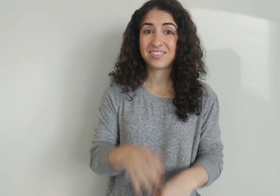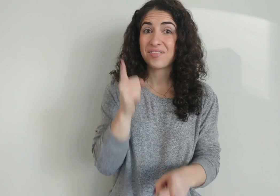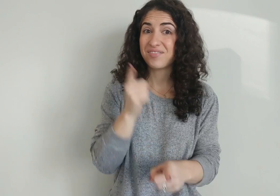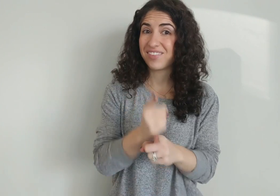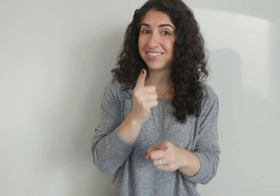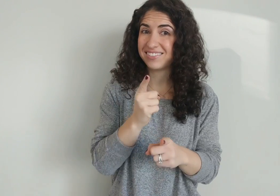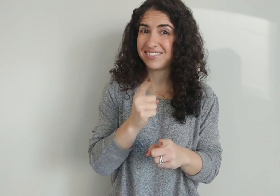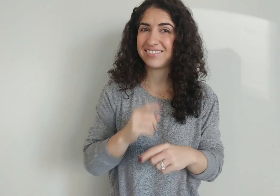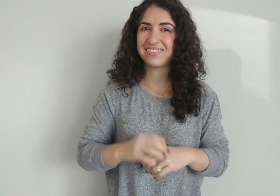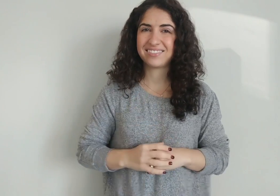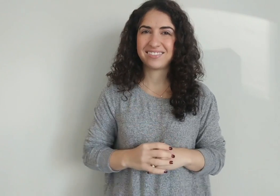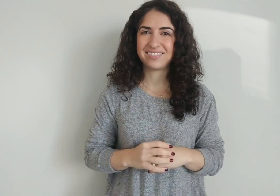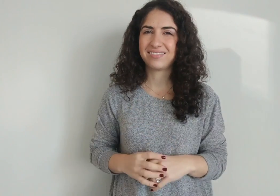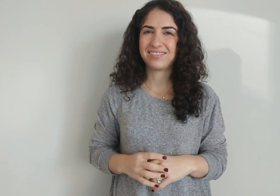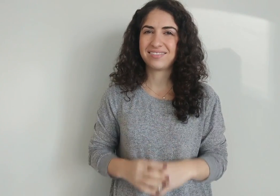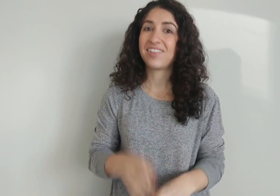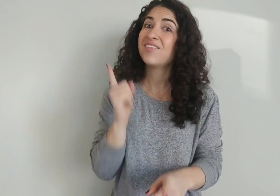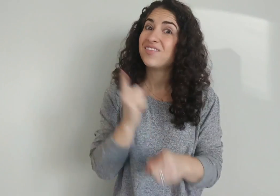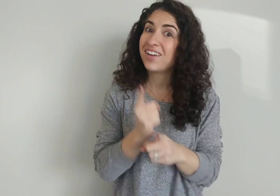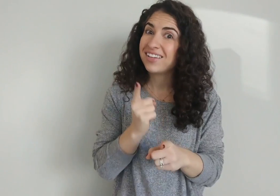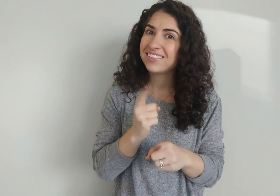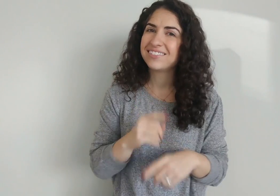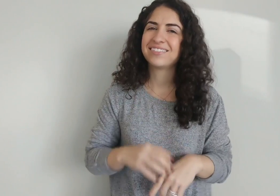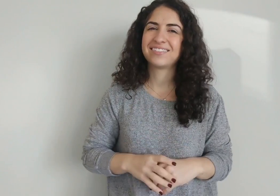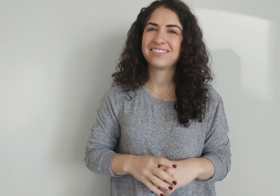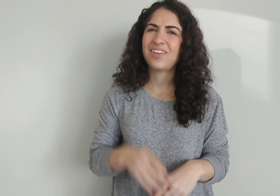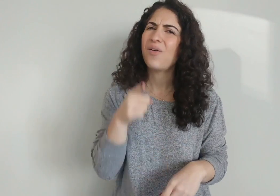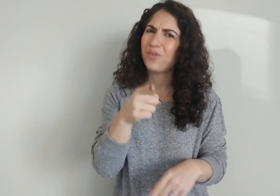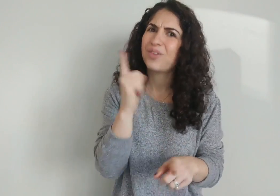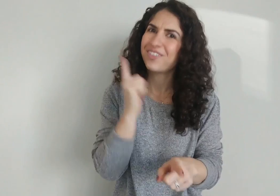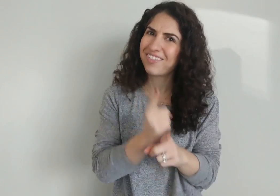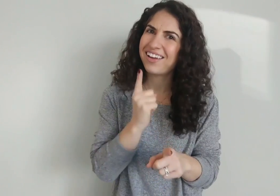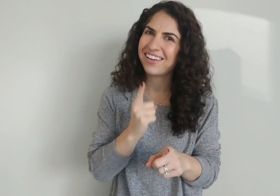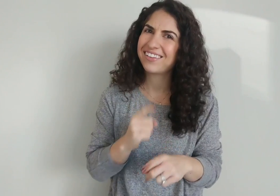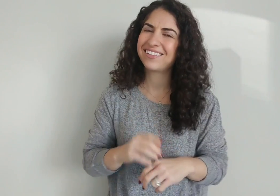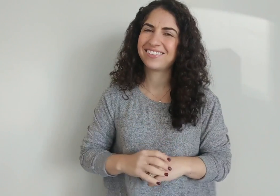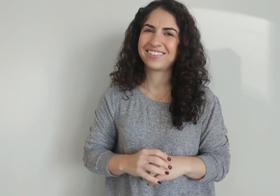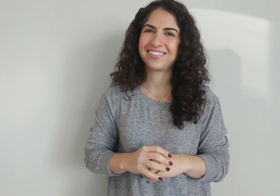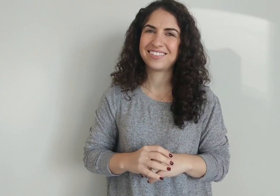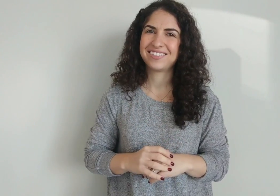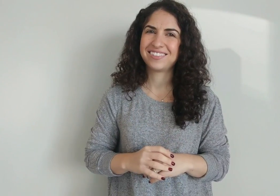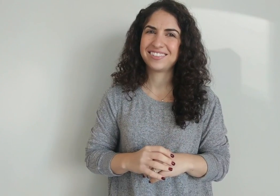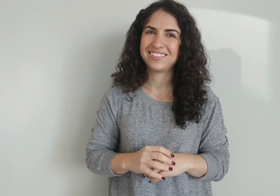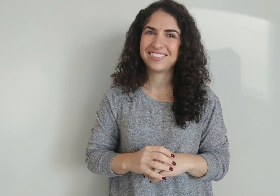RIGHT! This is "right" again, meaning "correct".